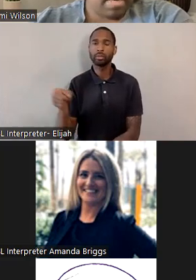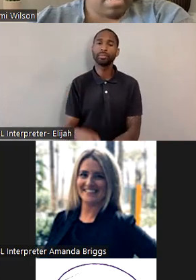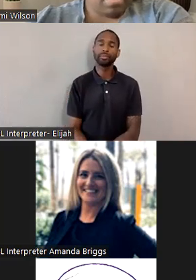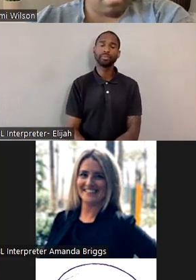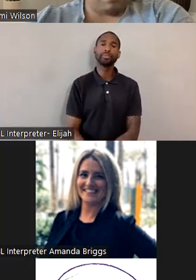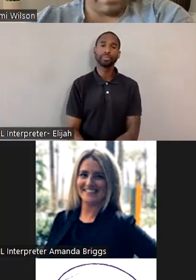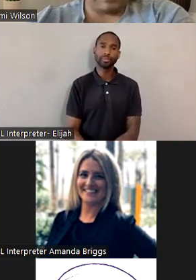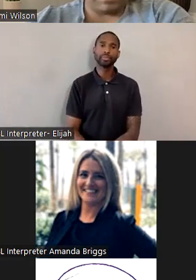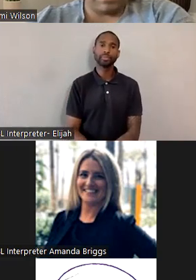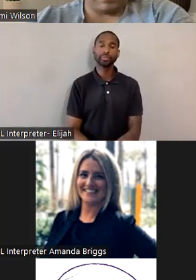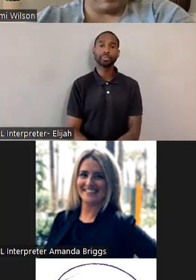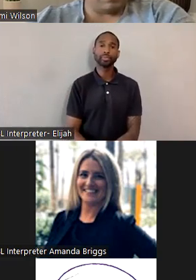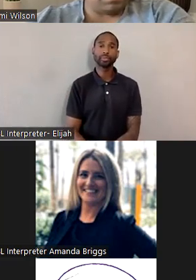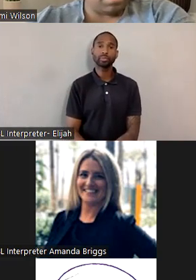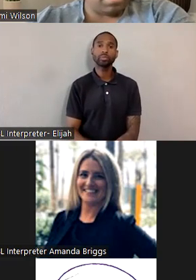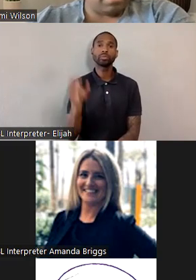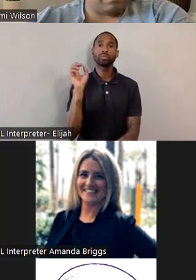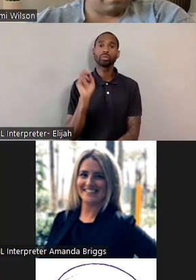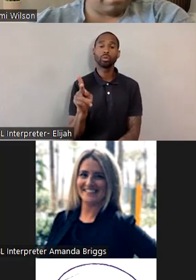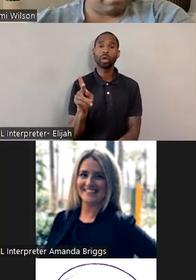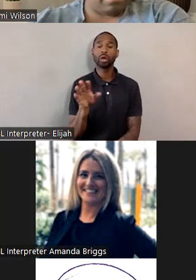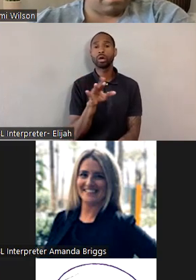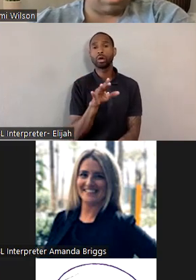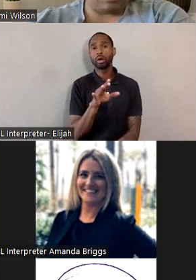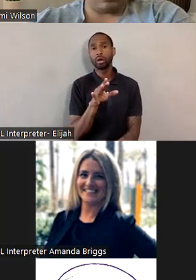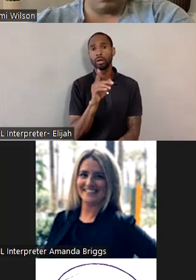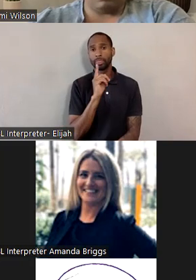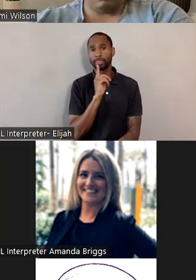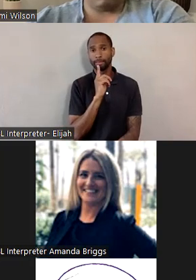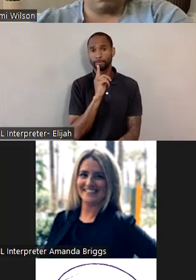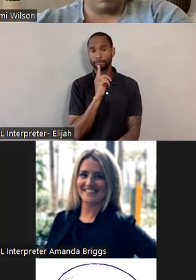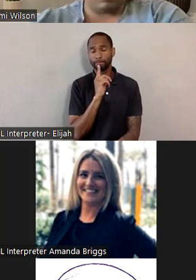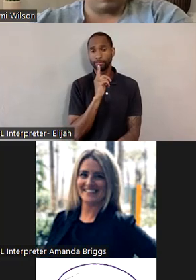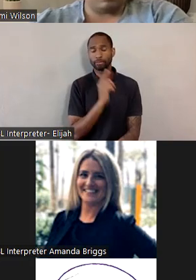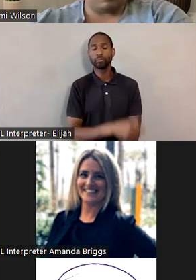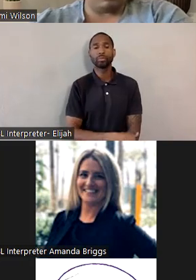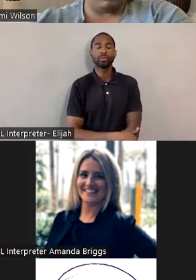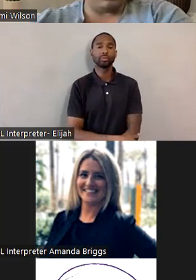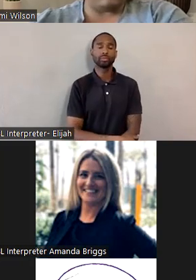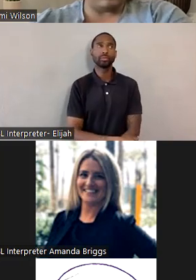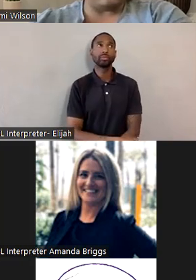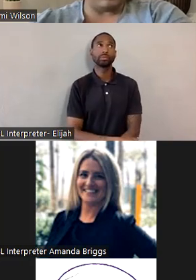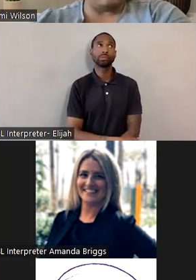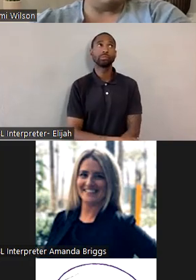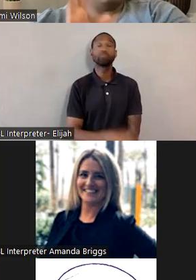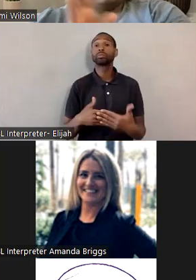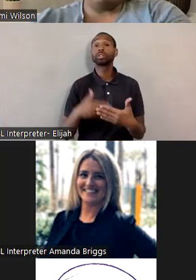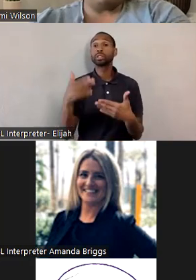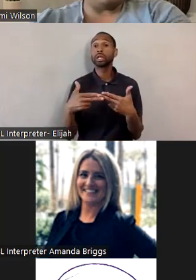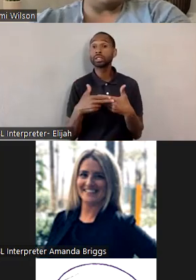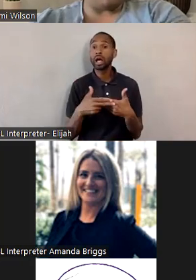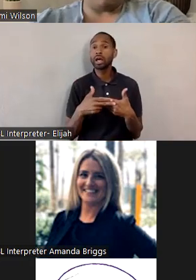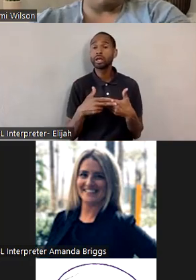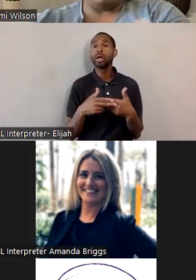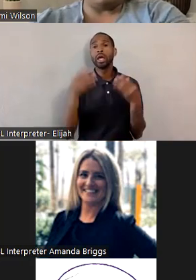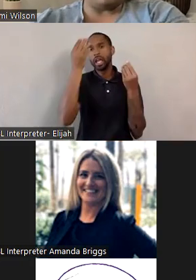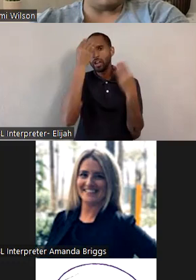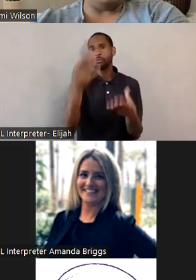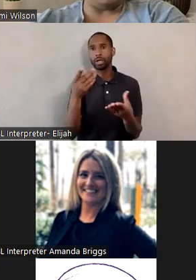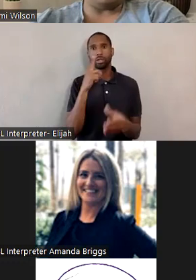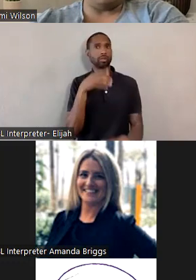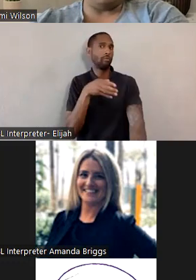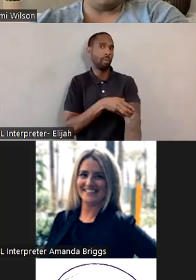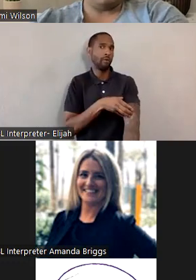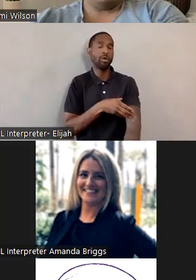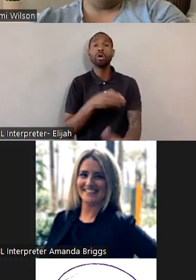Alright. And so this next slide, information is power. Some of the things you can do to